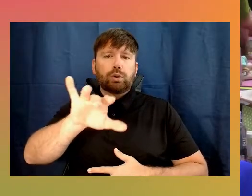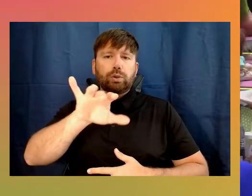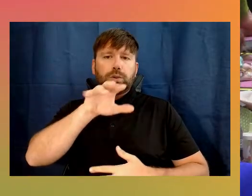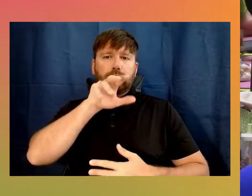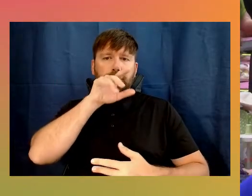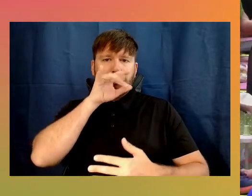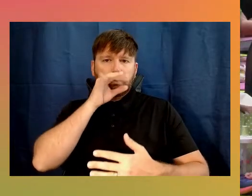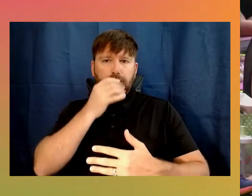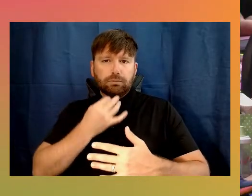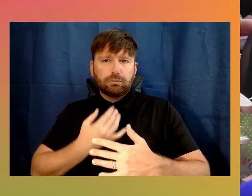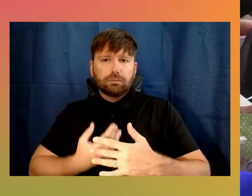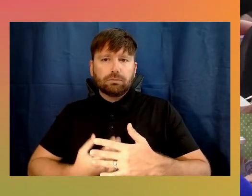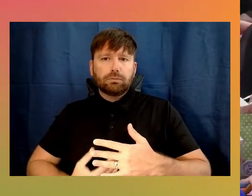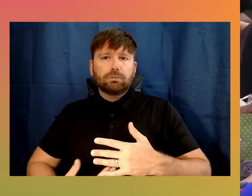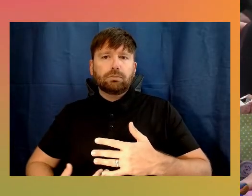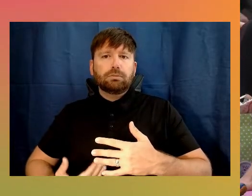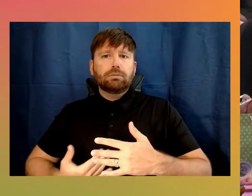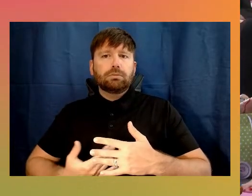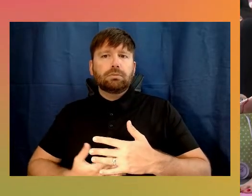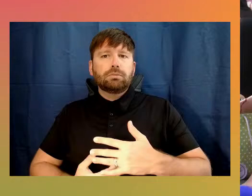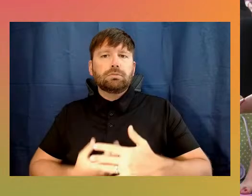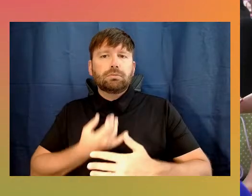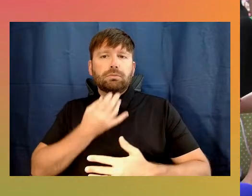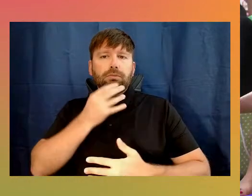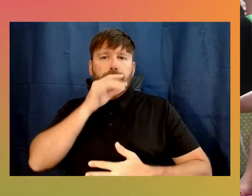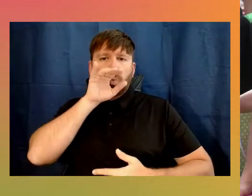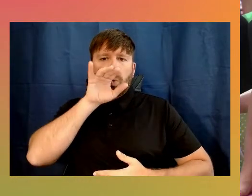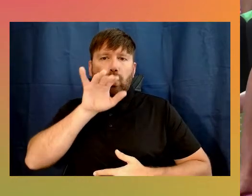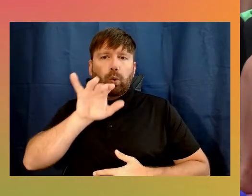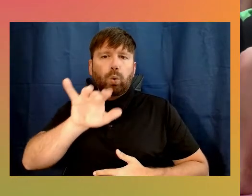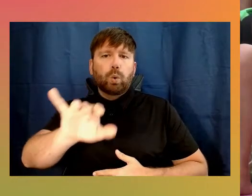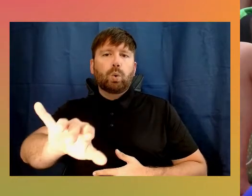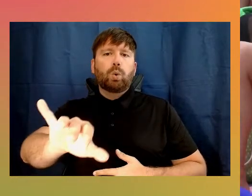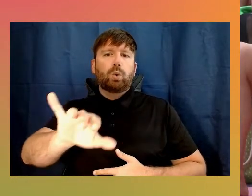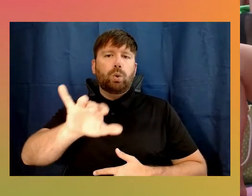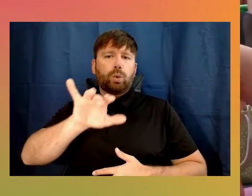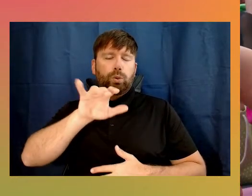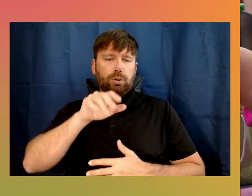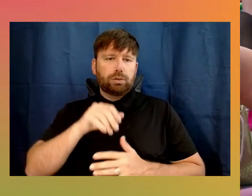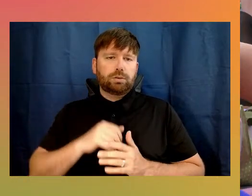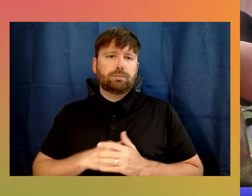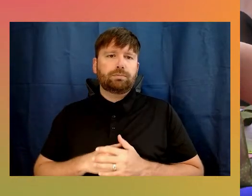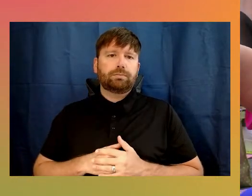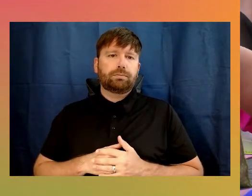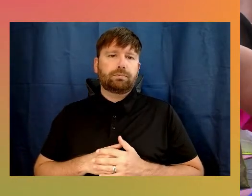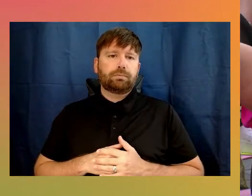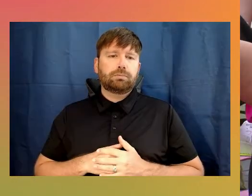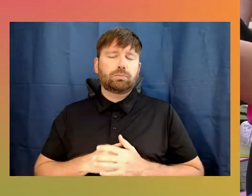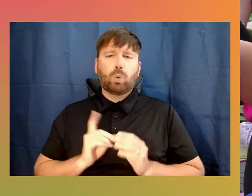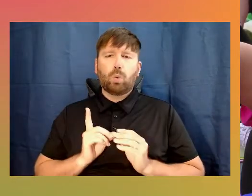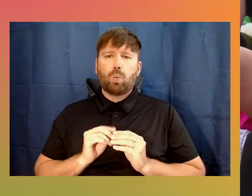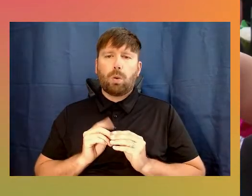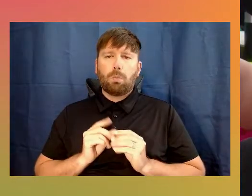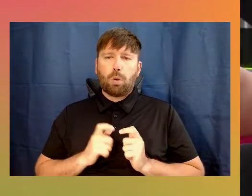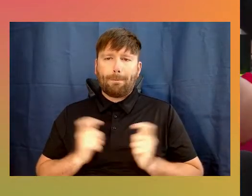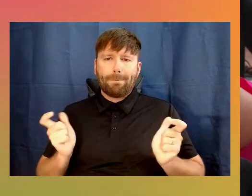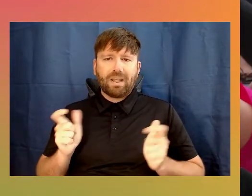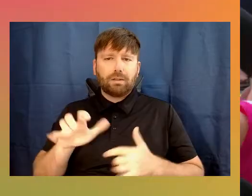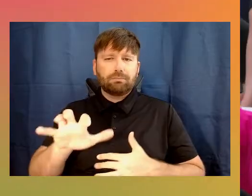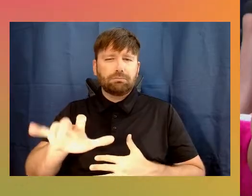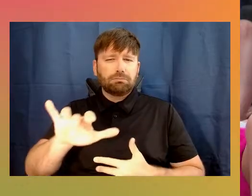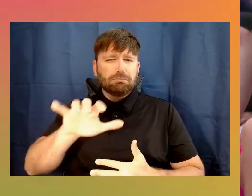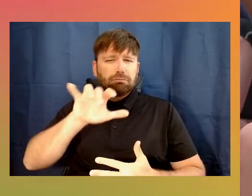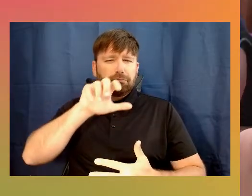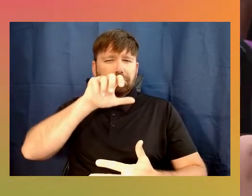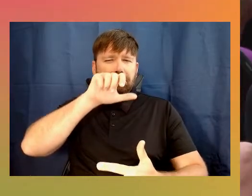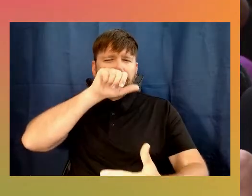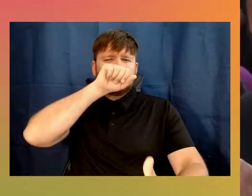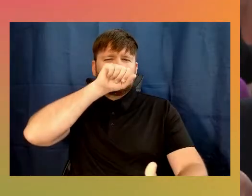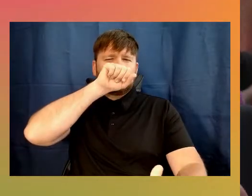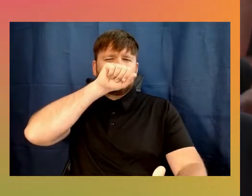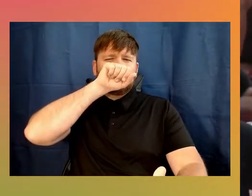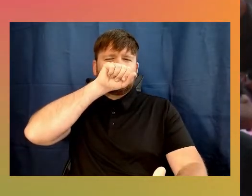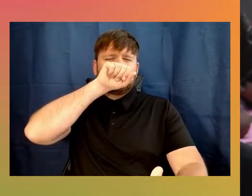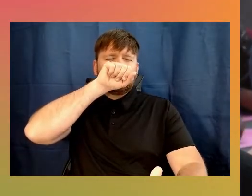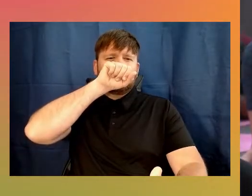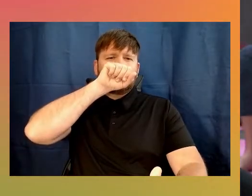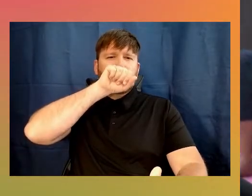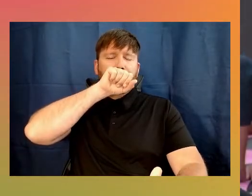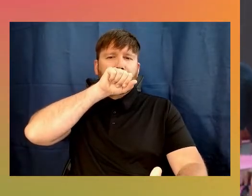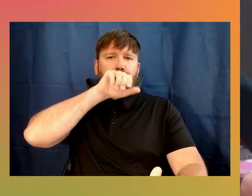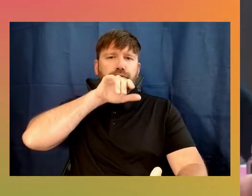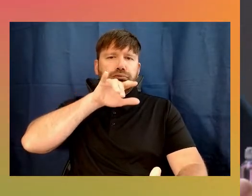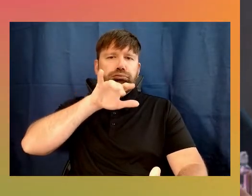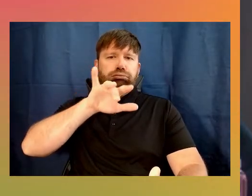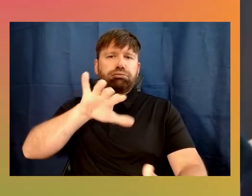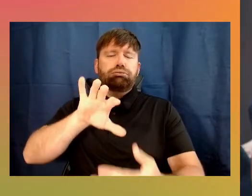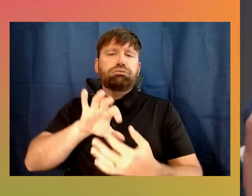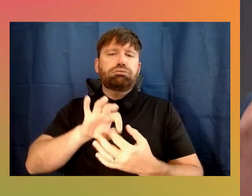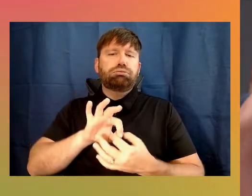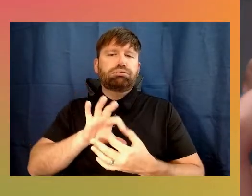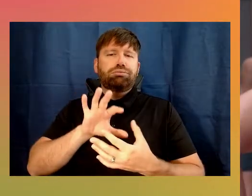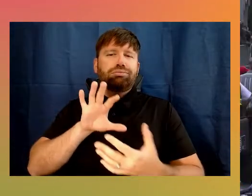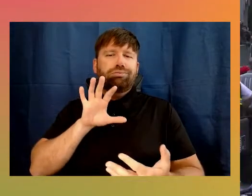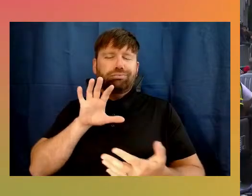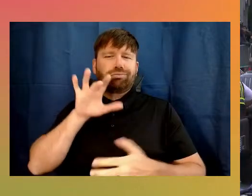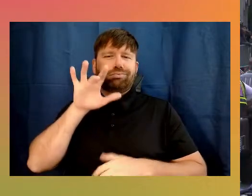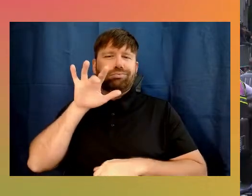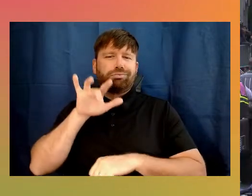BREATHS.